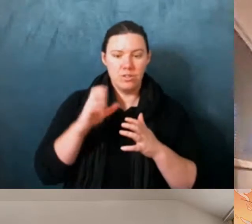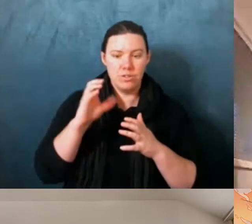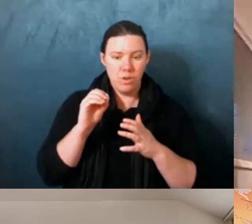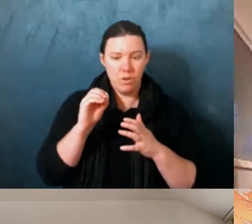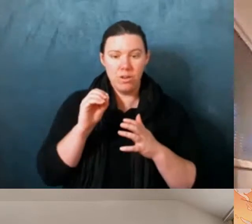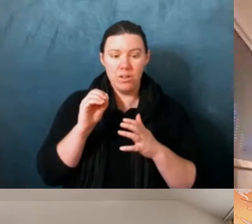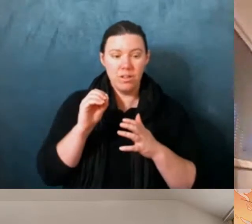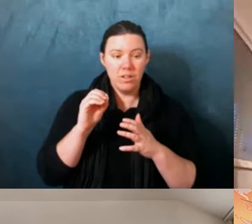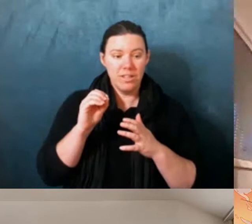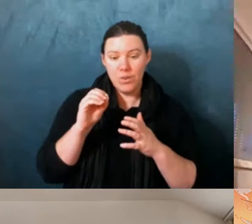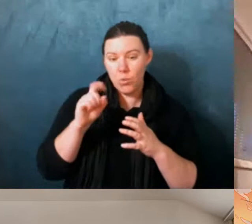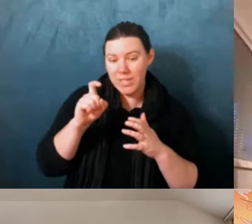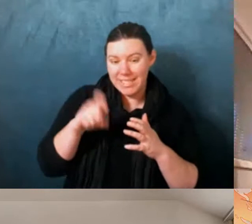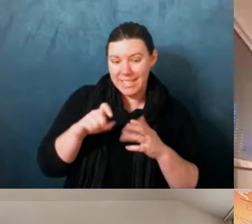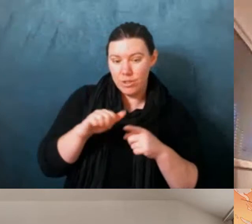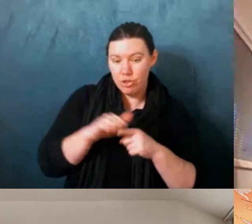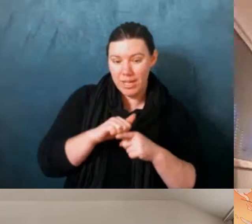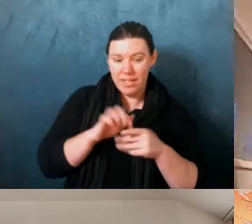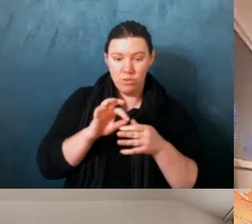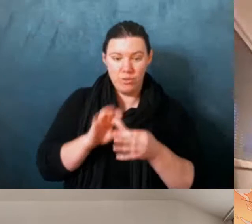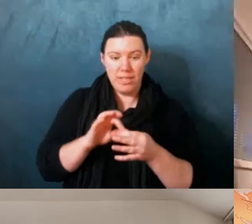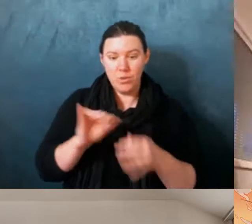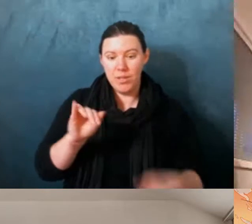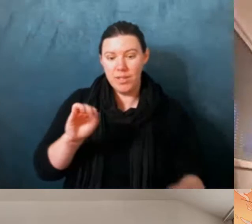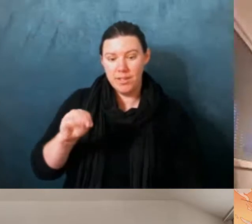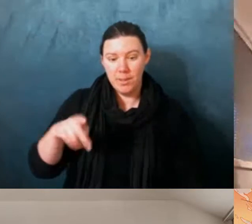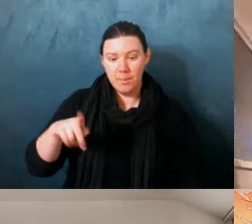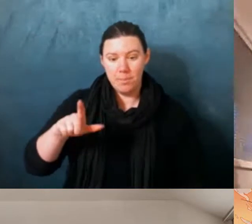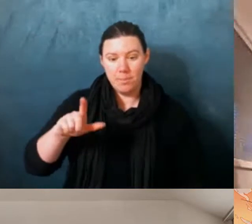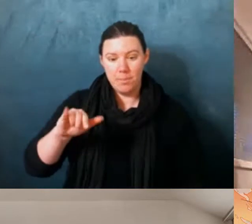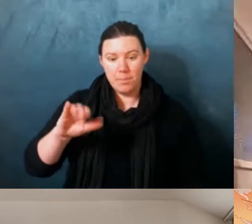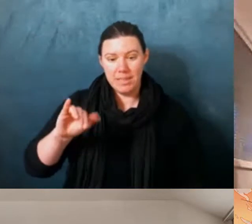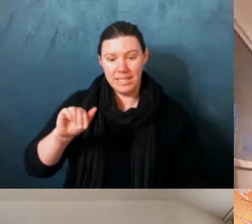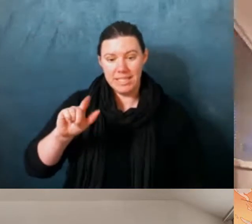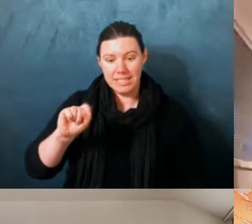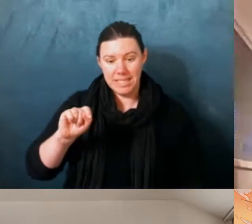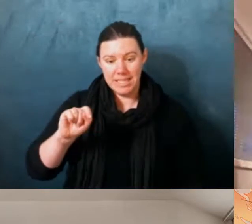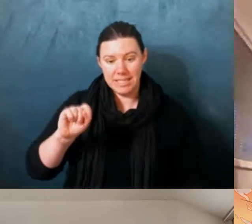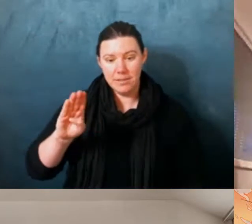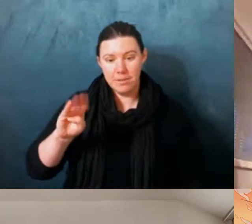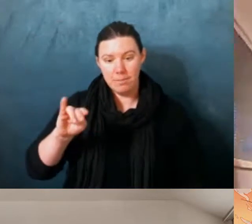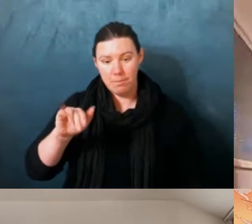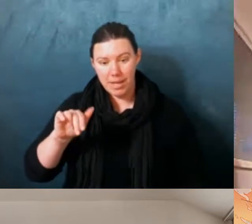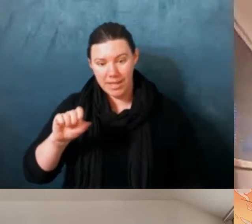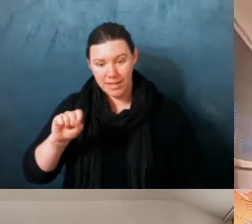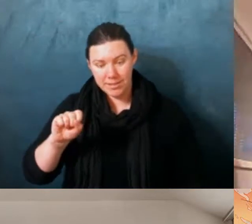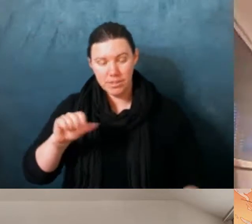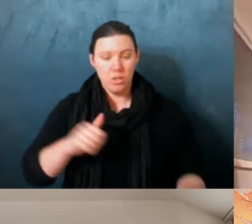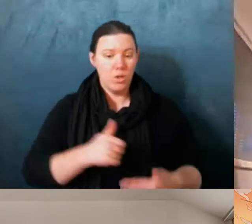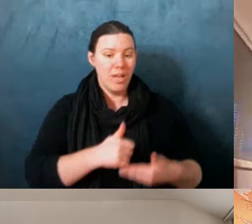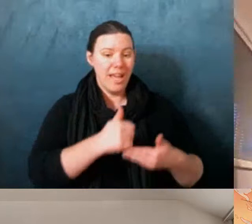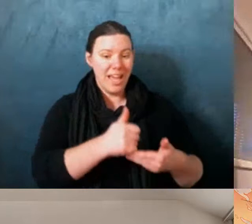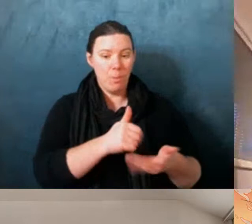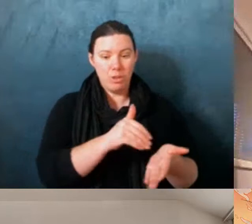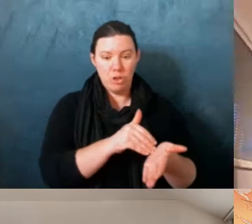where we can train doctors to understand why our minds are doing these reactions to patients when they should be treated better,